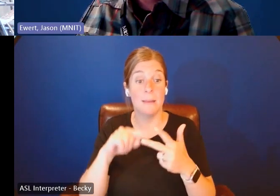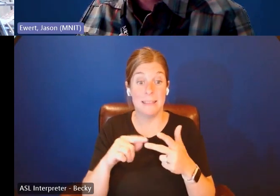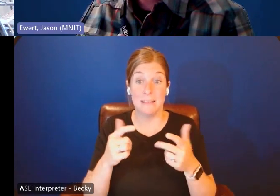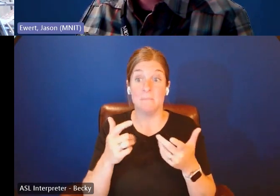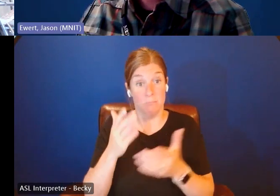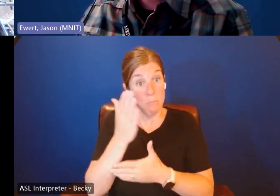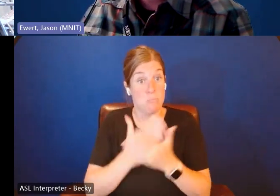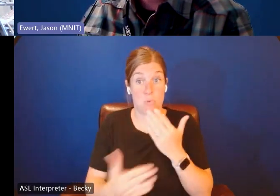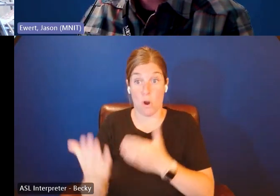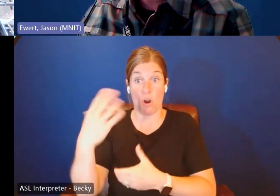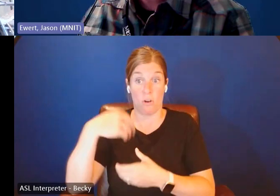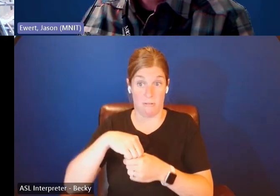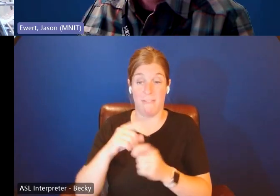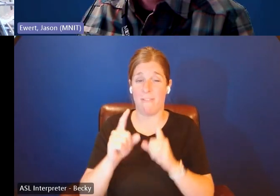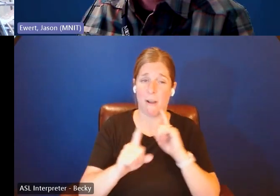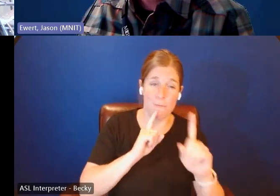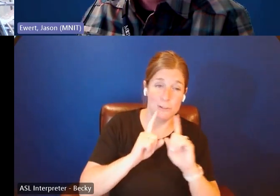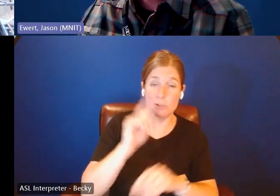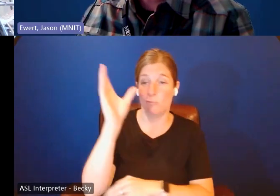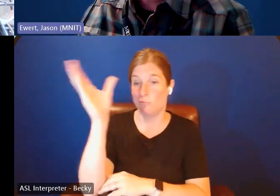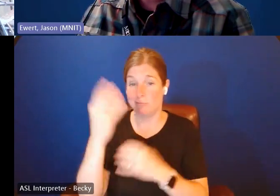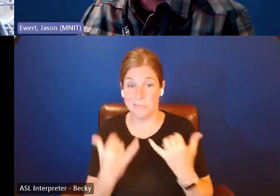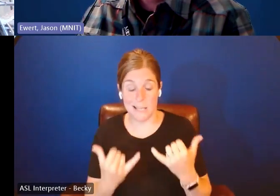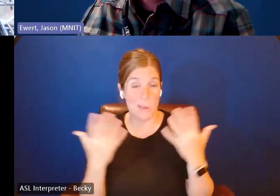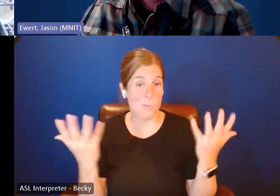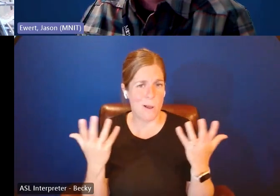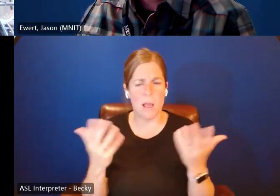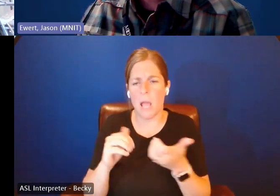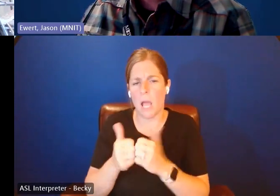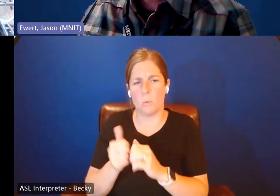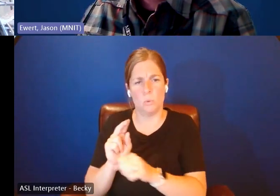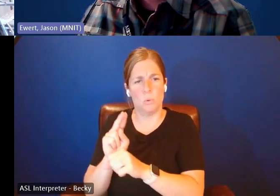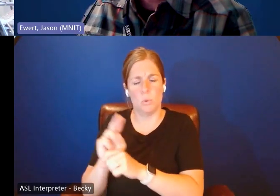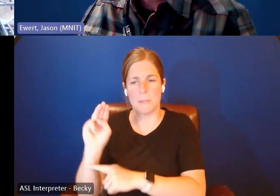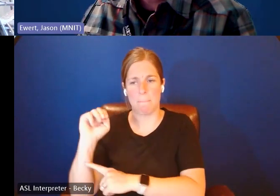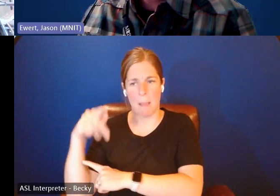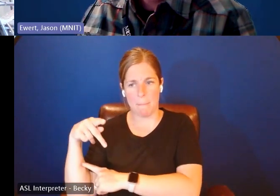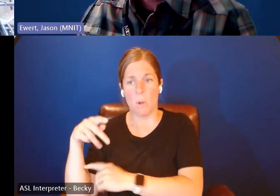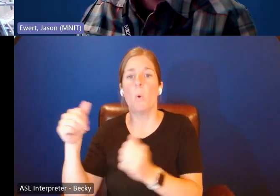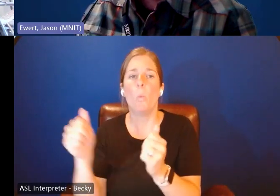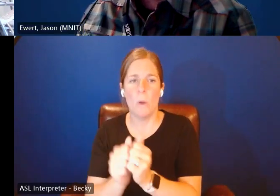or our conversation today, will be using a map with a screen reader.